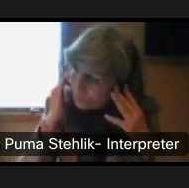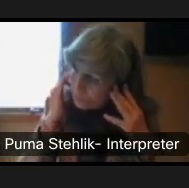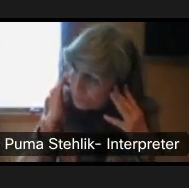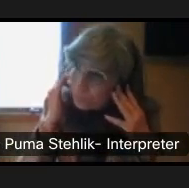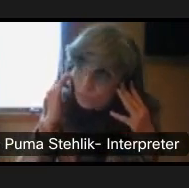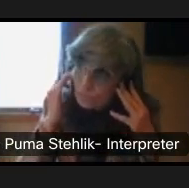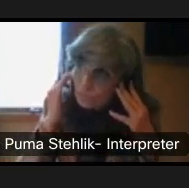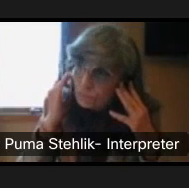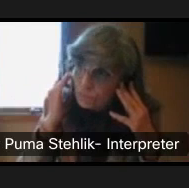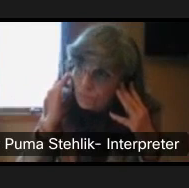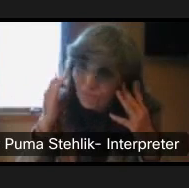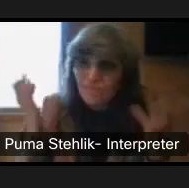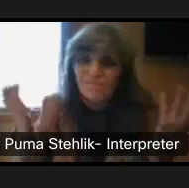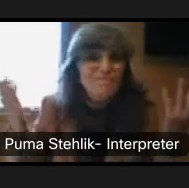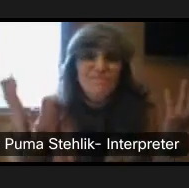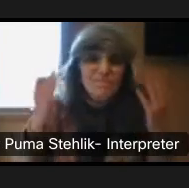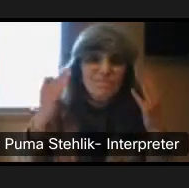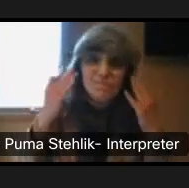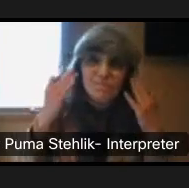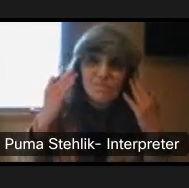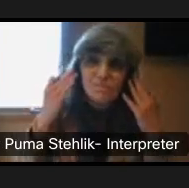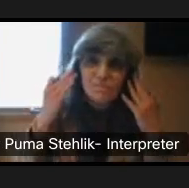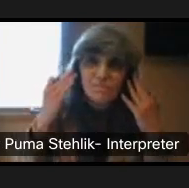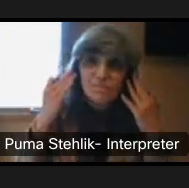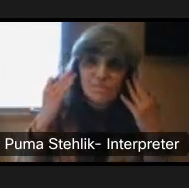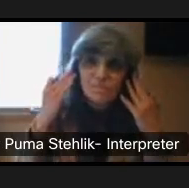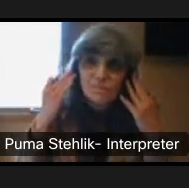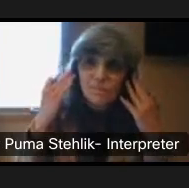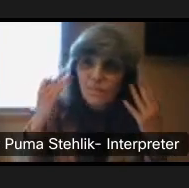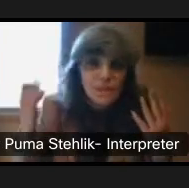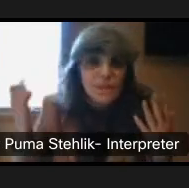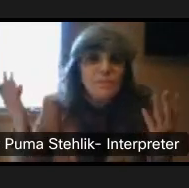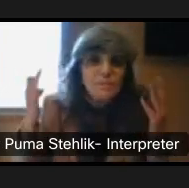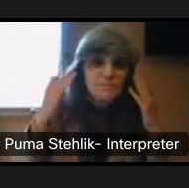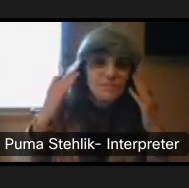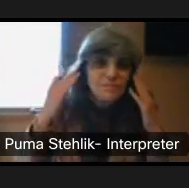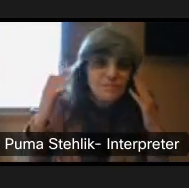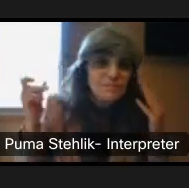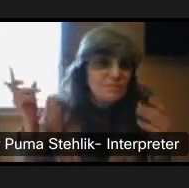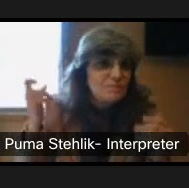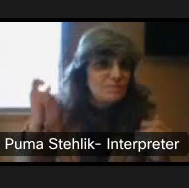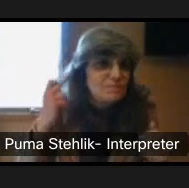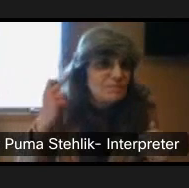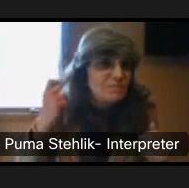Decommission a required existing piracy addict department.